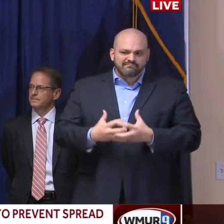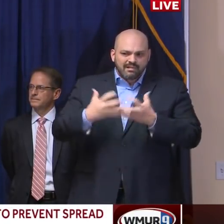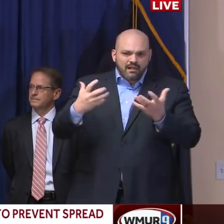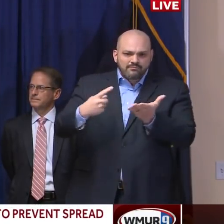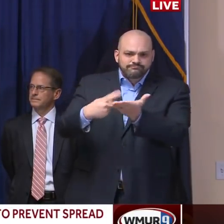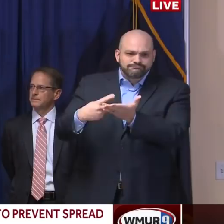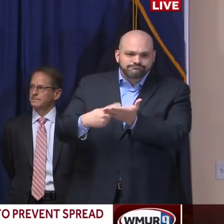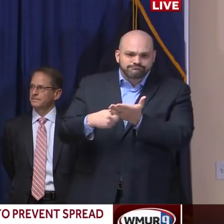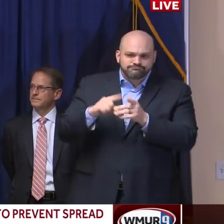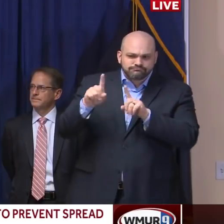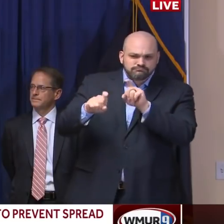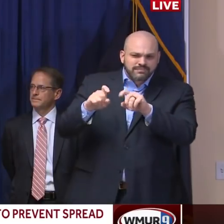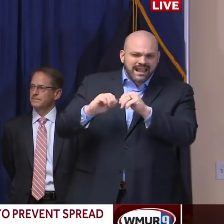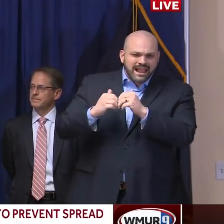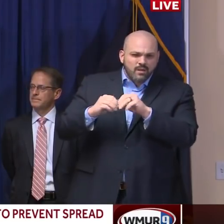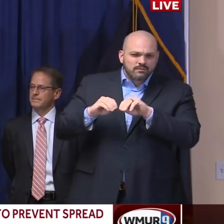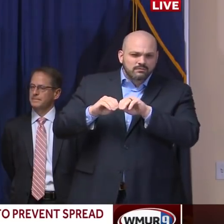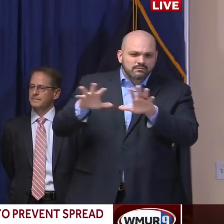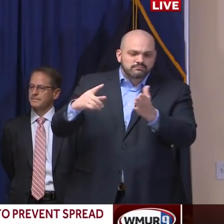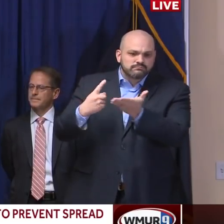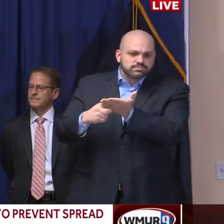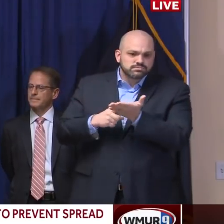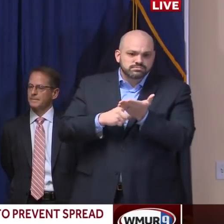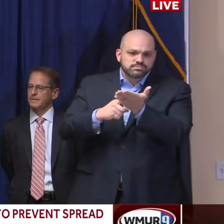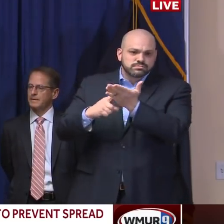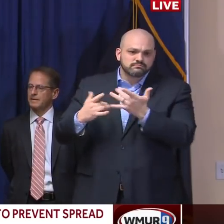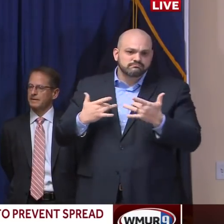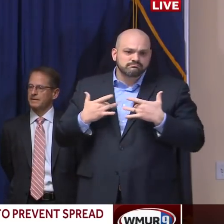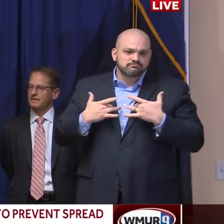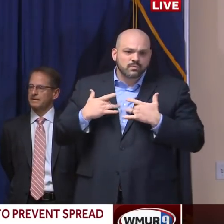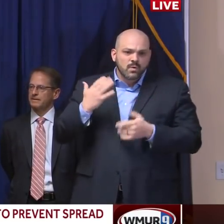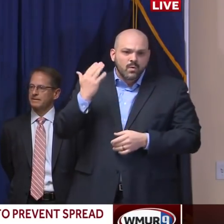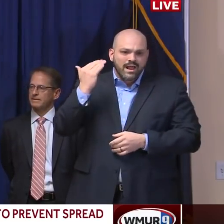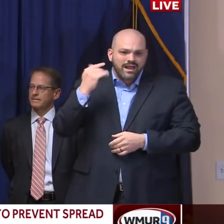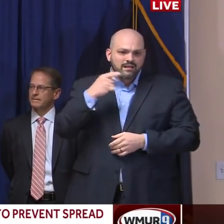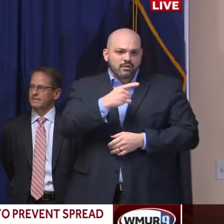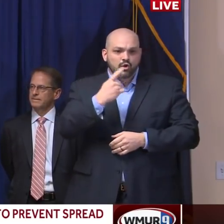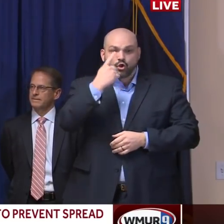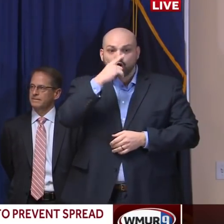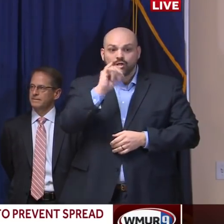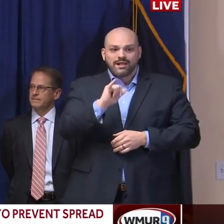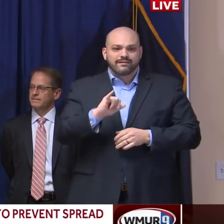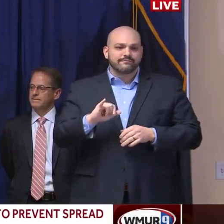THERE HAS BEEN A DISCUSSION AND SPECULATION ABOUT HOW COVID-19 SPREADS.